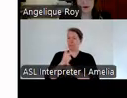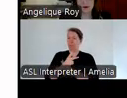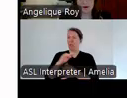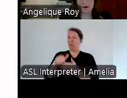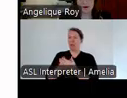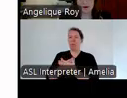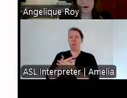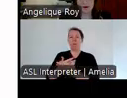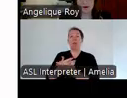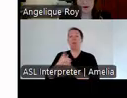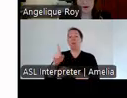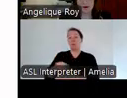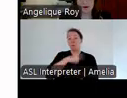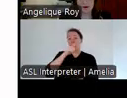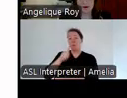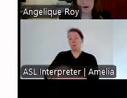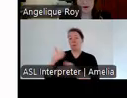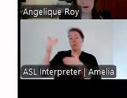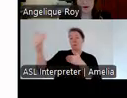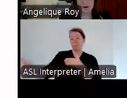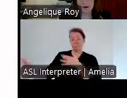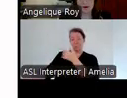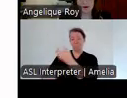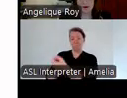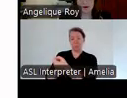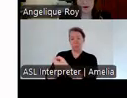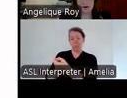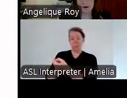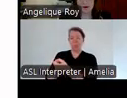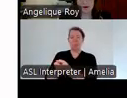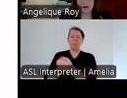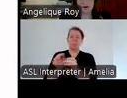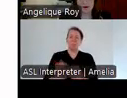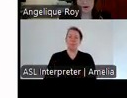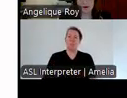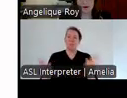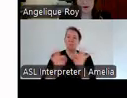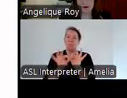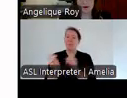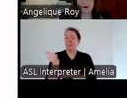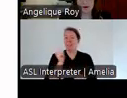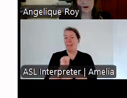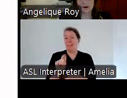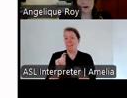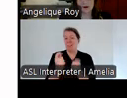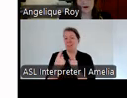I also want to make clear that even incremental change is good. We realize, and I think we’ve conveyed through the presentation,